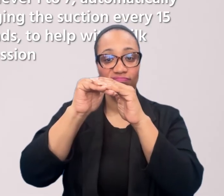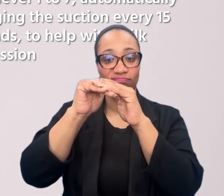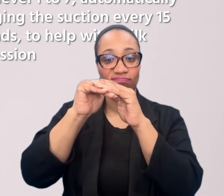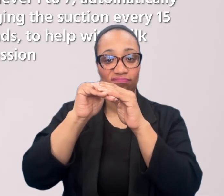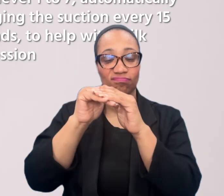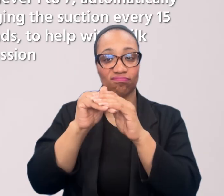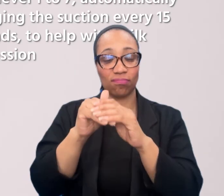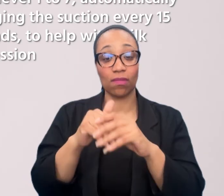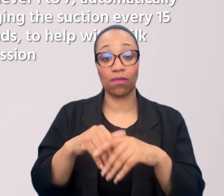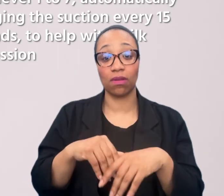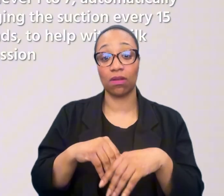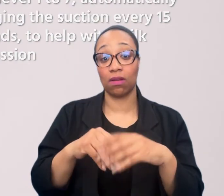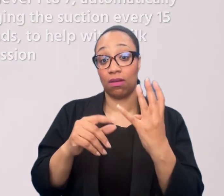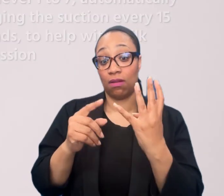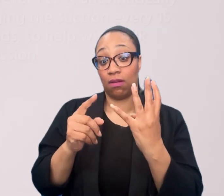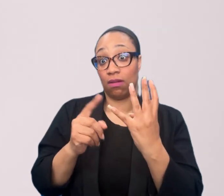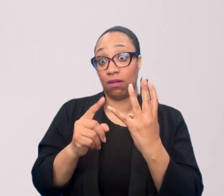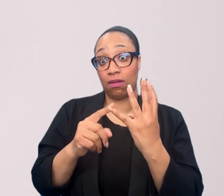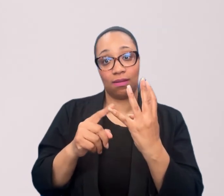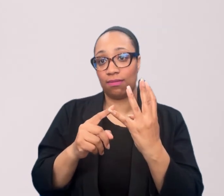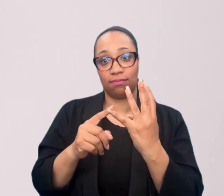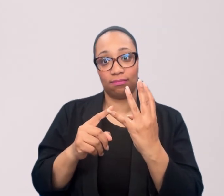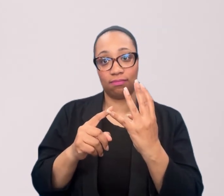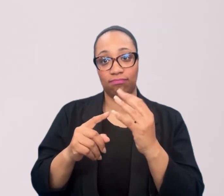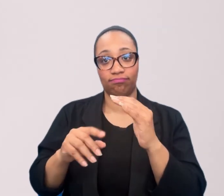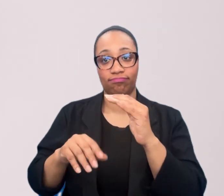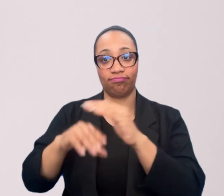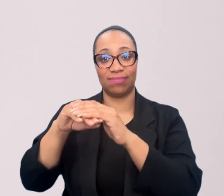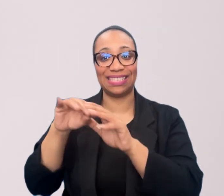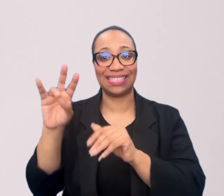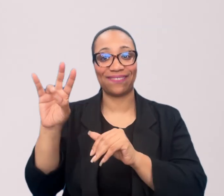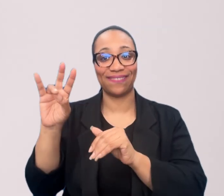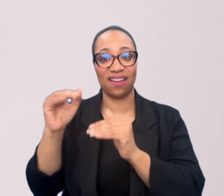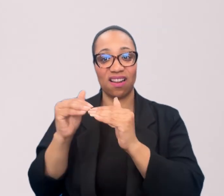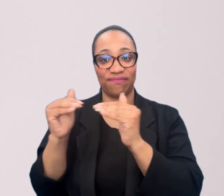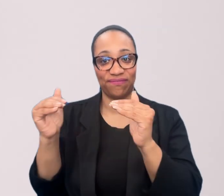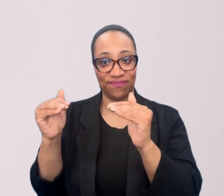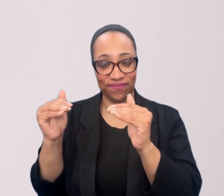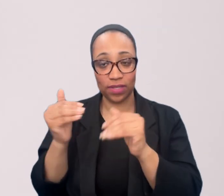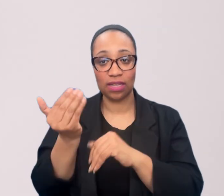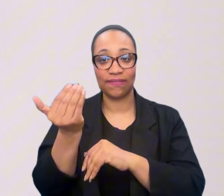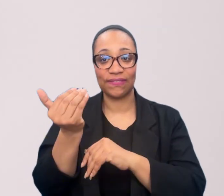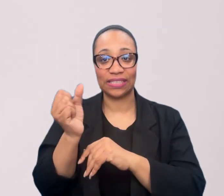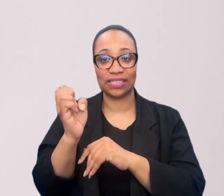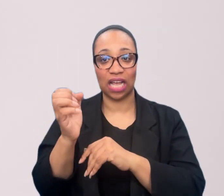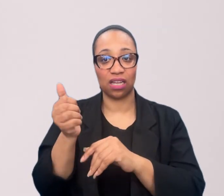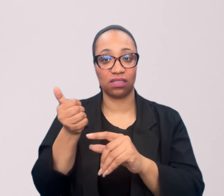about every 15 seconds so this is a gradual increase to help with that expression of the milk